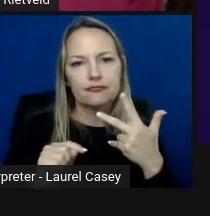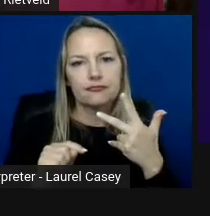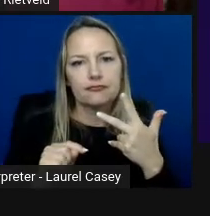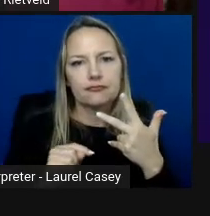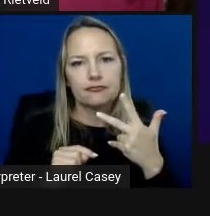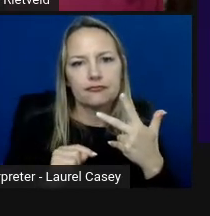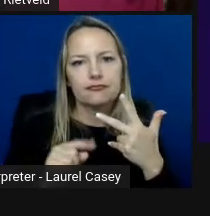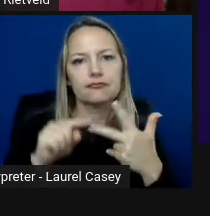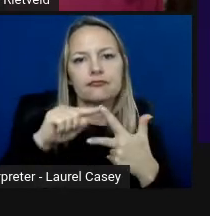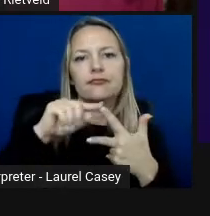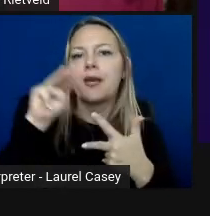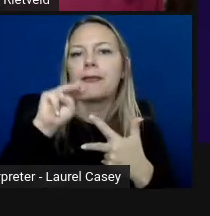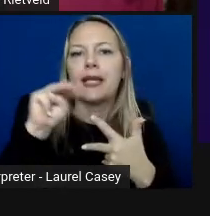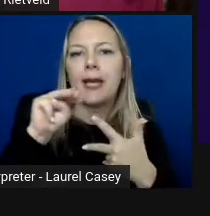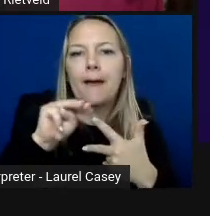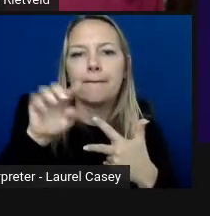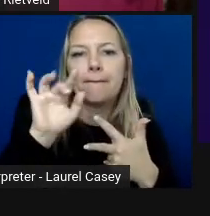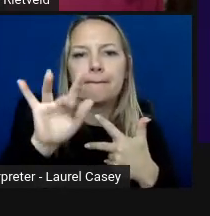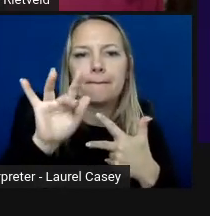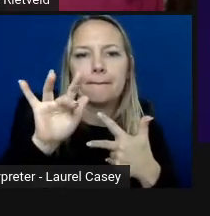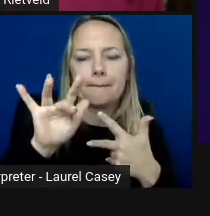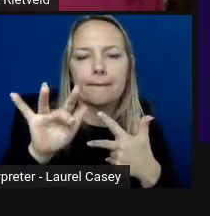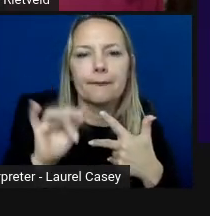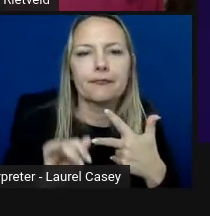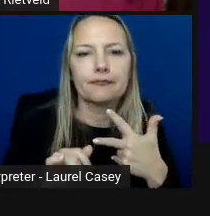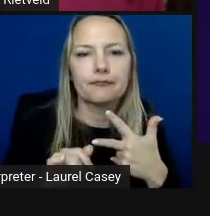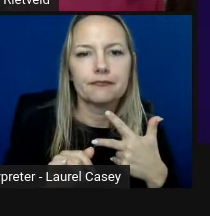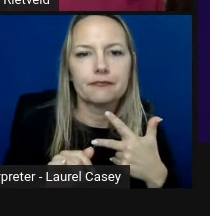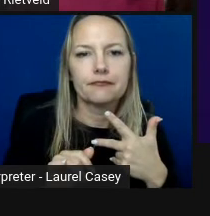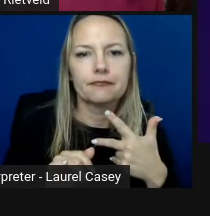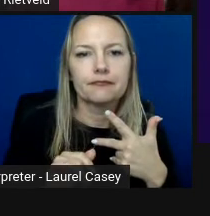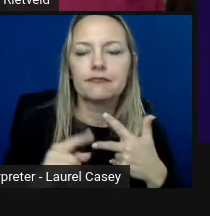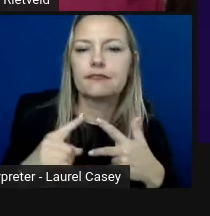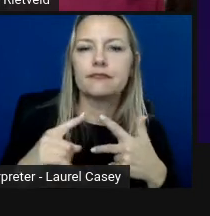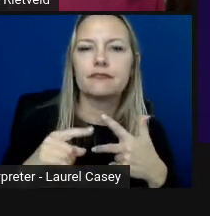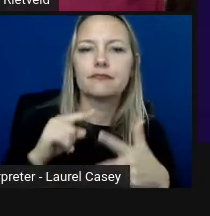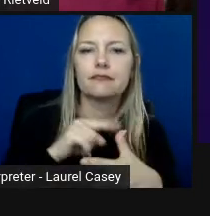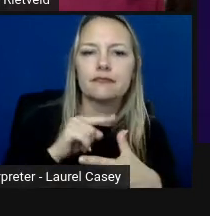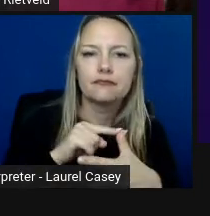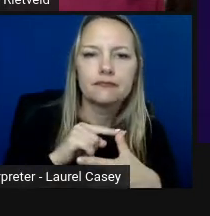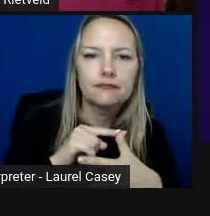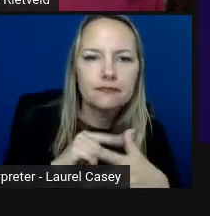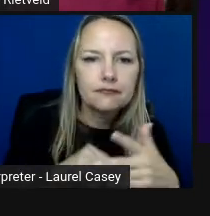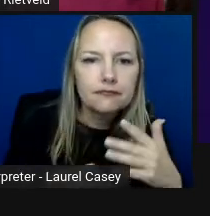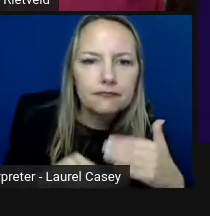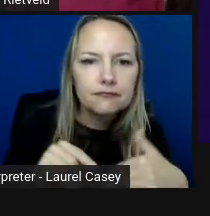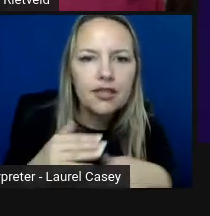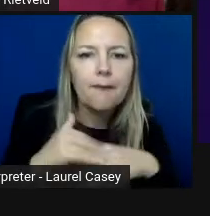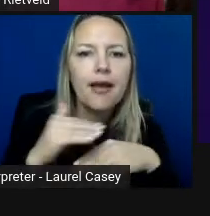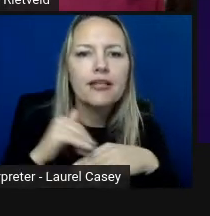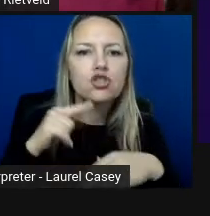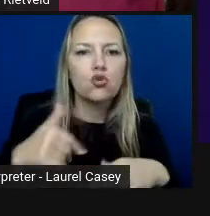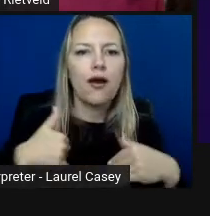medium selected, radio button, 2 of 3, Select a T-shirt size, Dog, unticked, tick box. Which pets do you have?